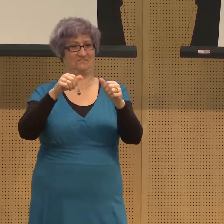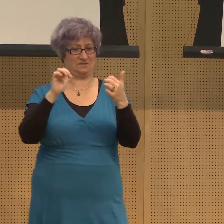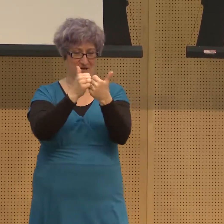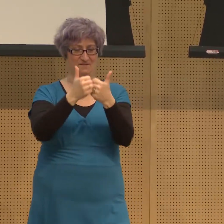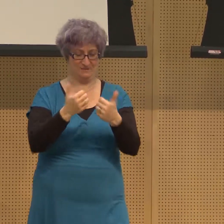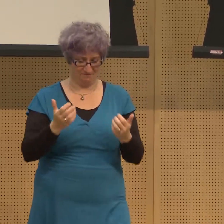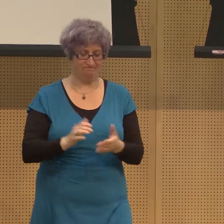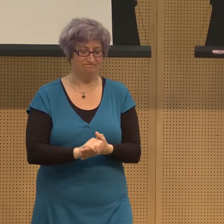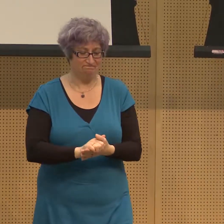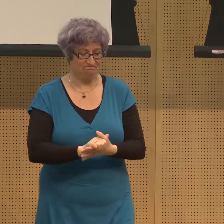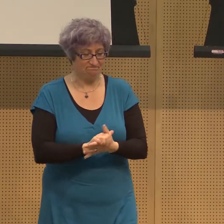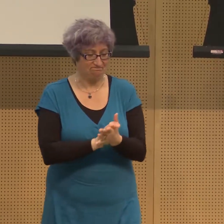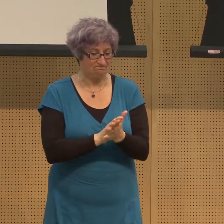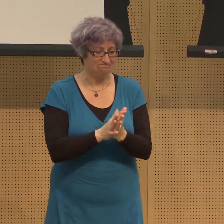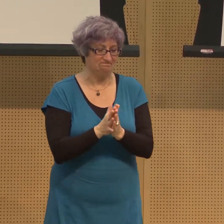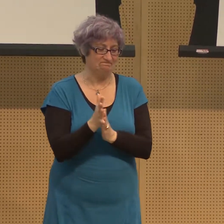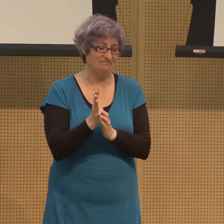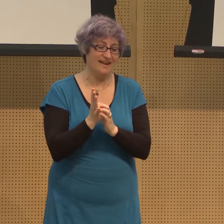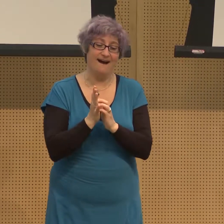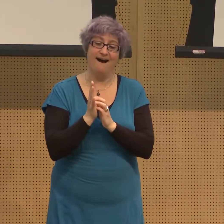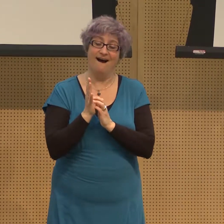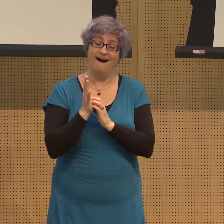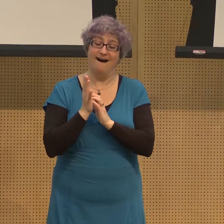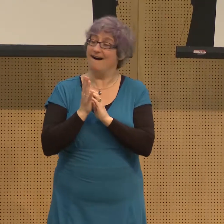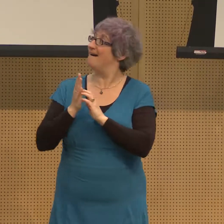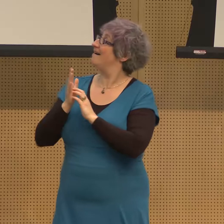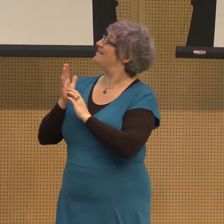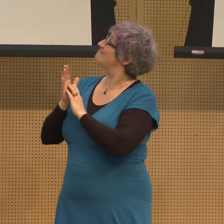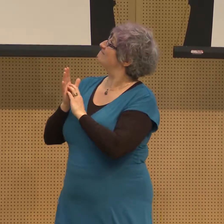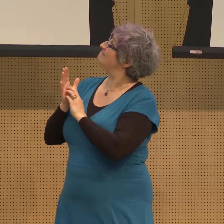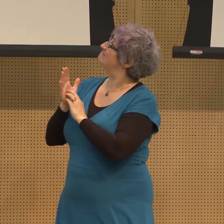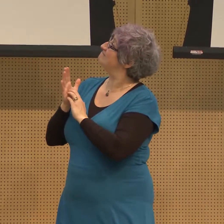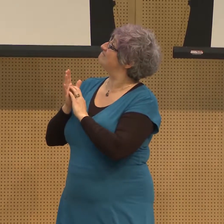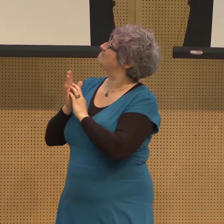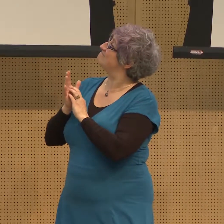But it's something that we worked on and continue to struggle with.